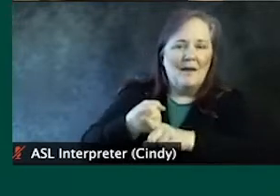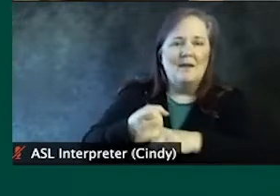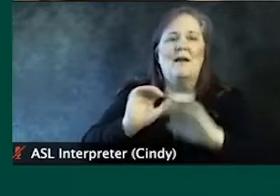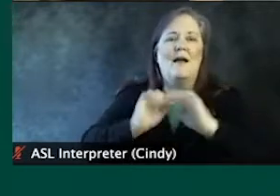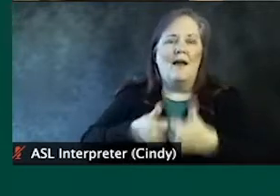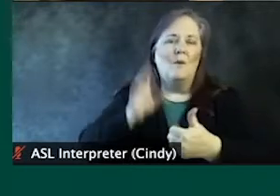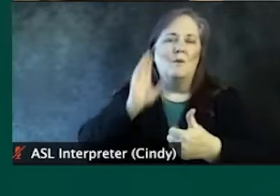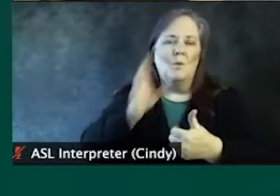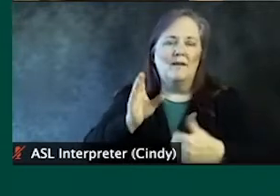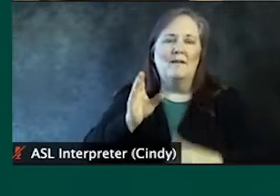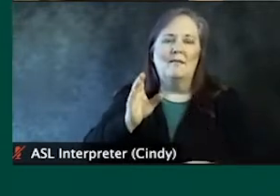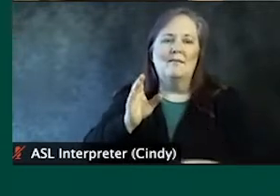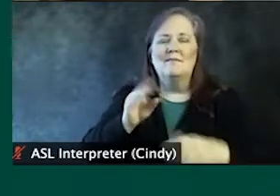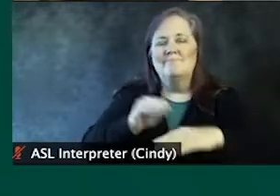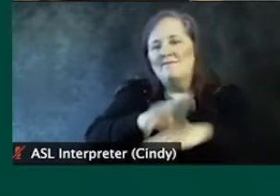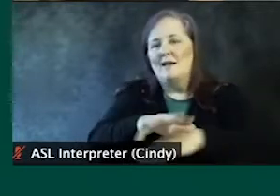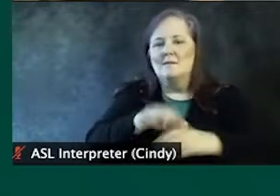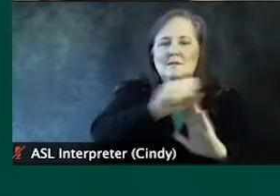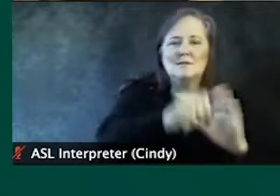And then our office has been around since the 1940's.